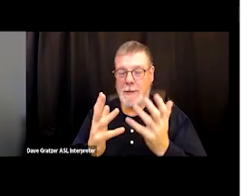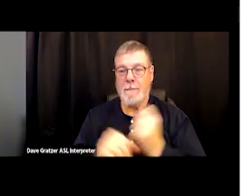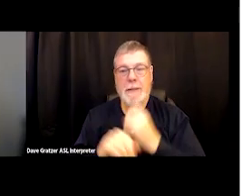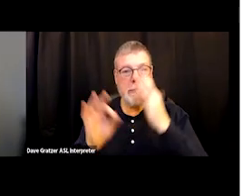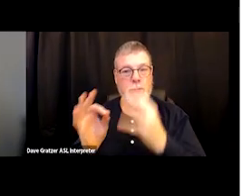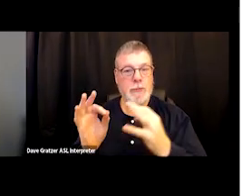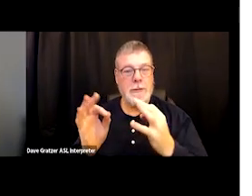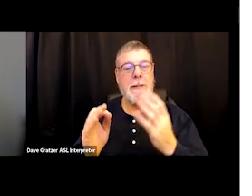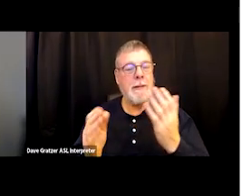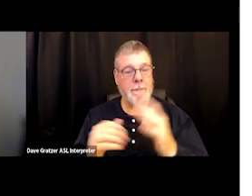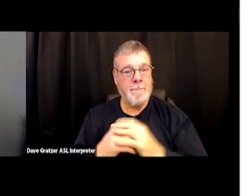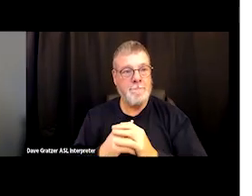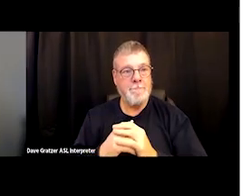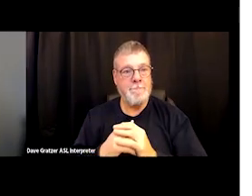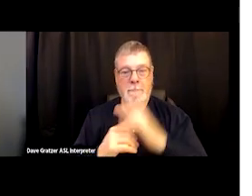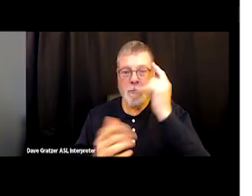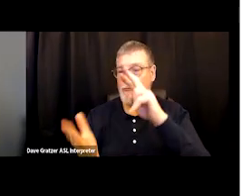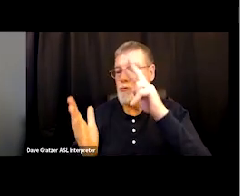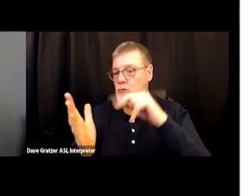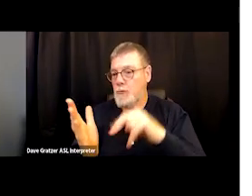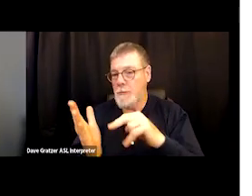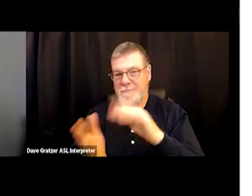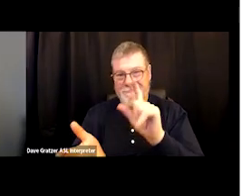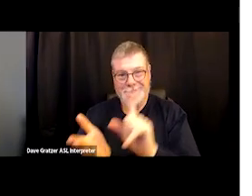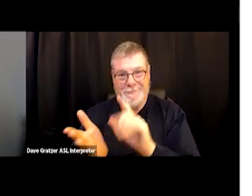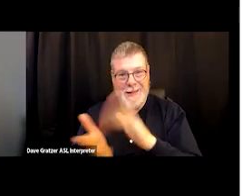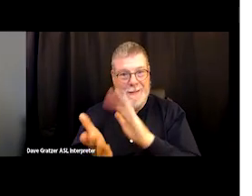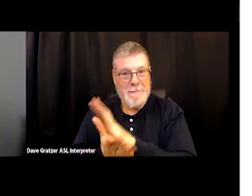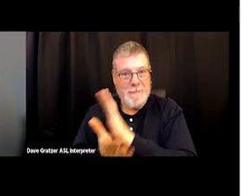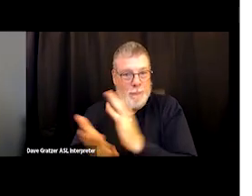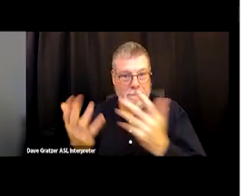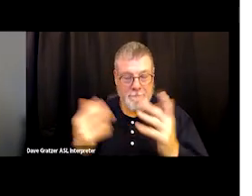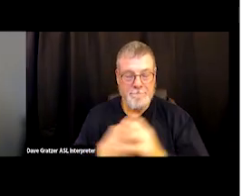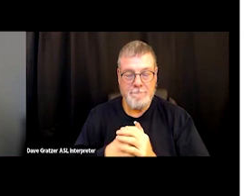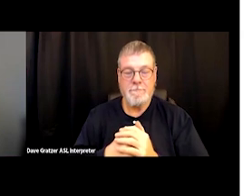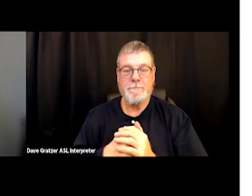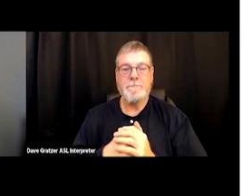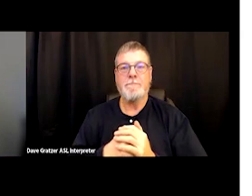based on paper basically, medical records, and other supplemental information submitted with the claim.